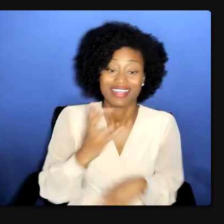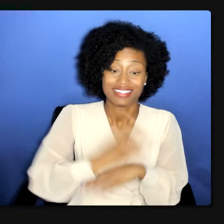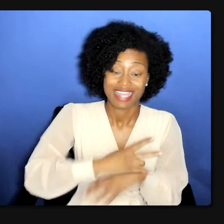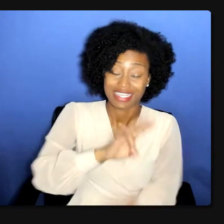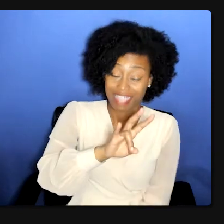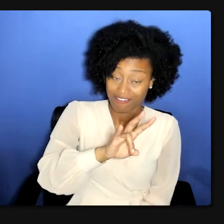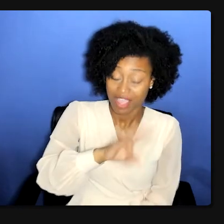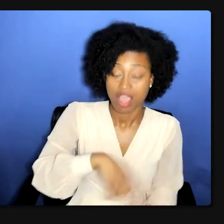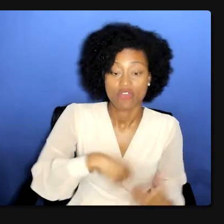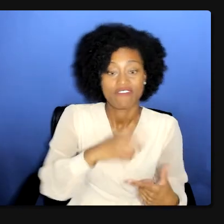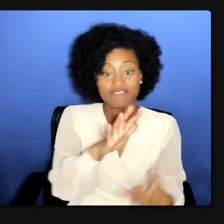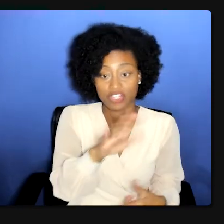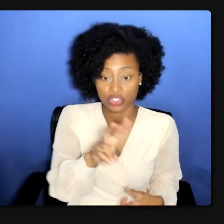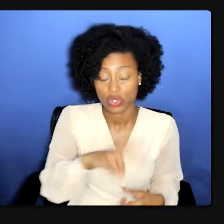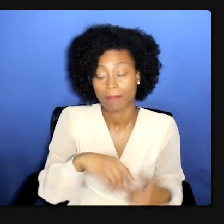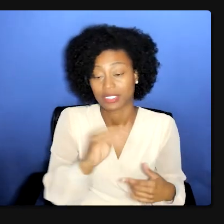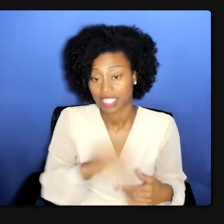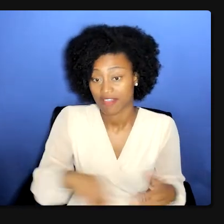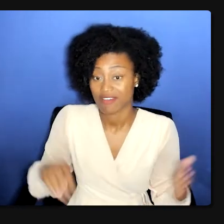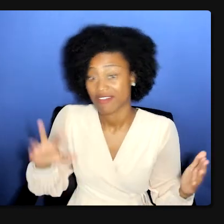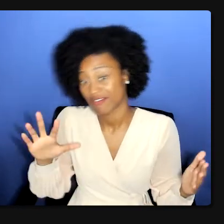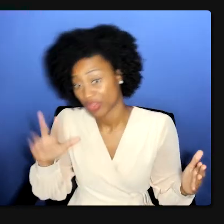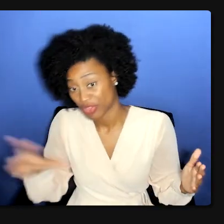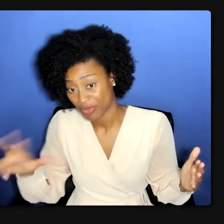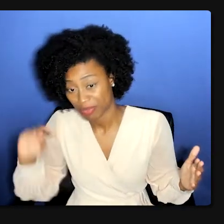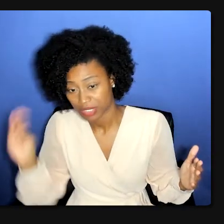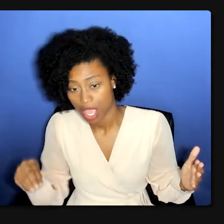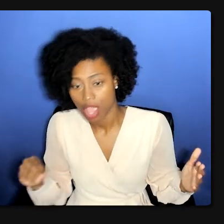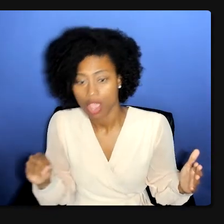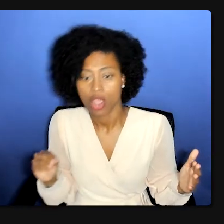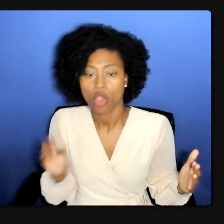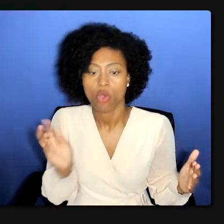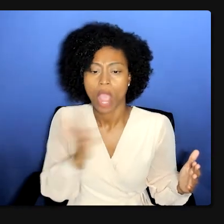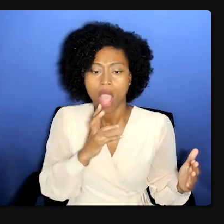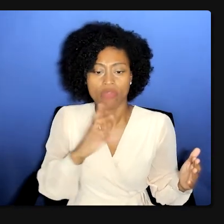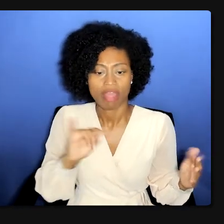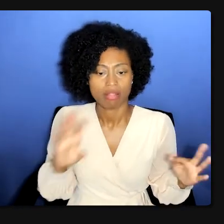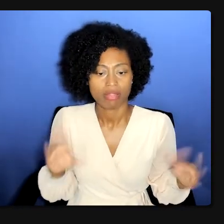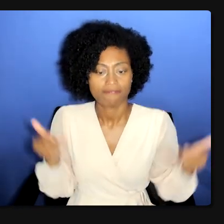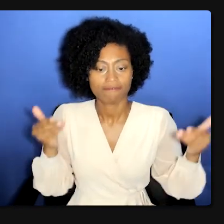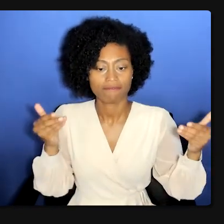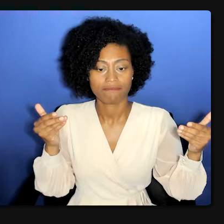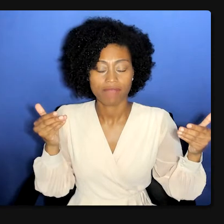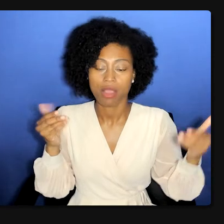At D7, we were 52% against 33%. So these are meaningful lifts.